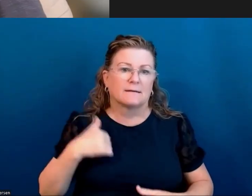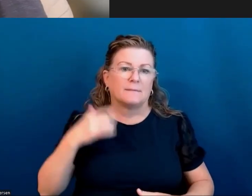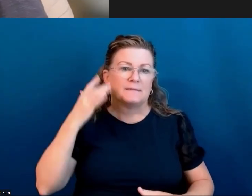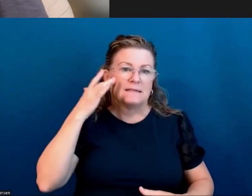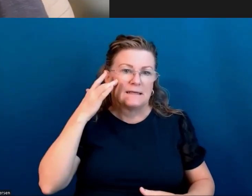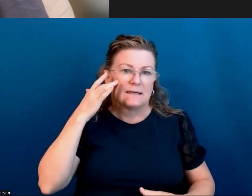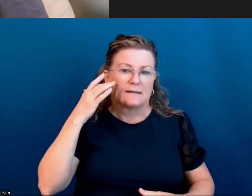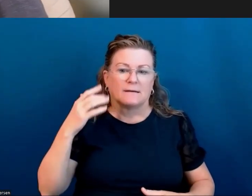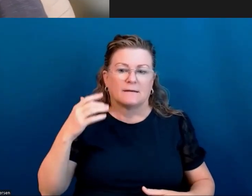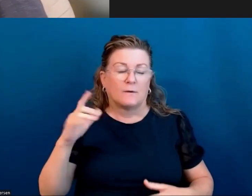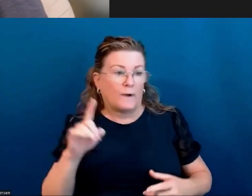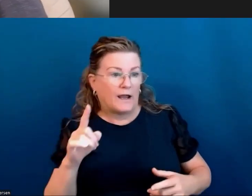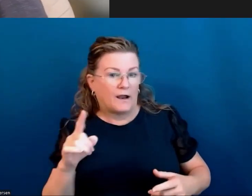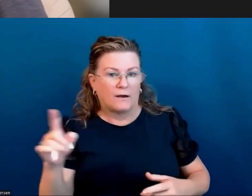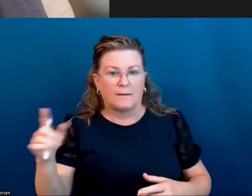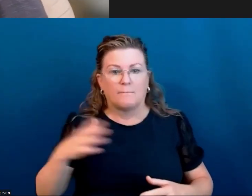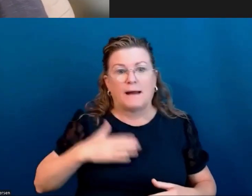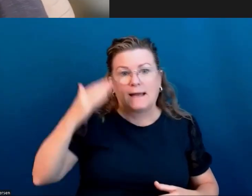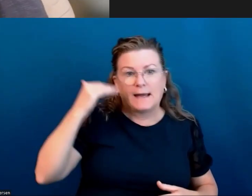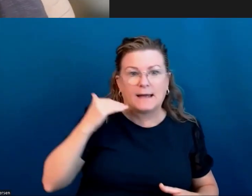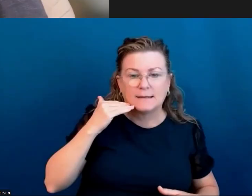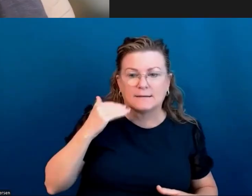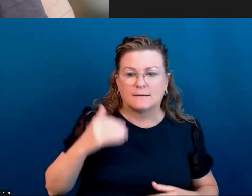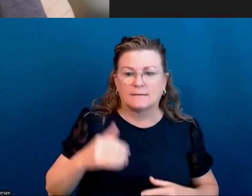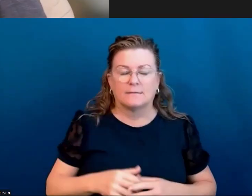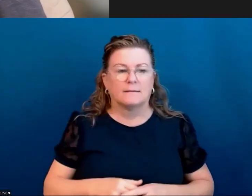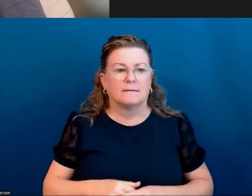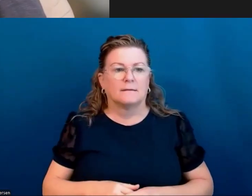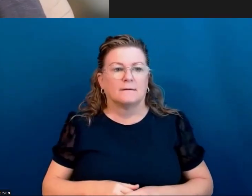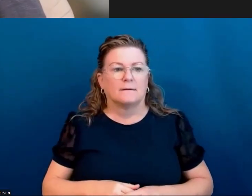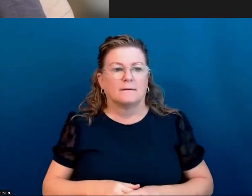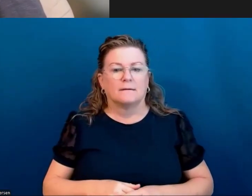and I'm like, where? And she's like, my head, and she just